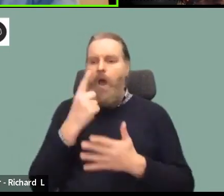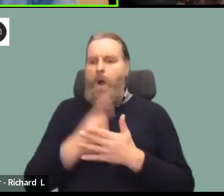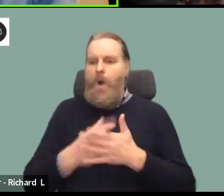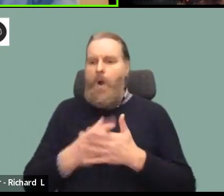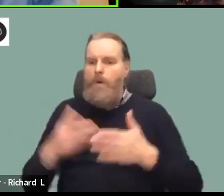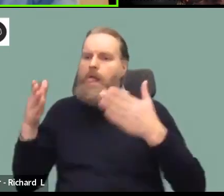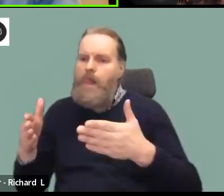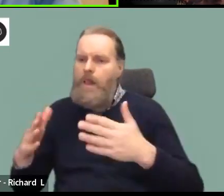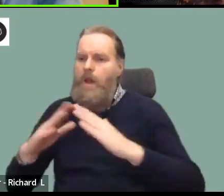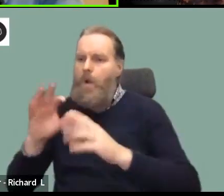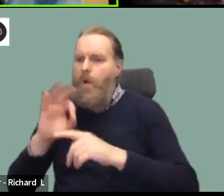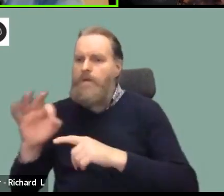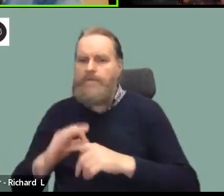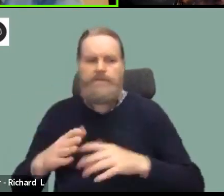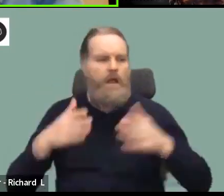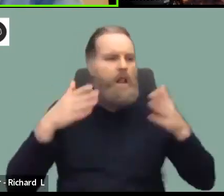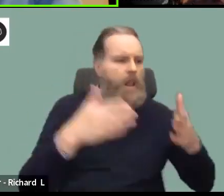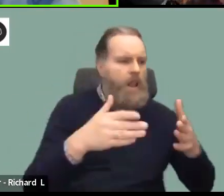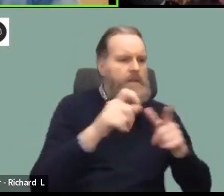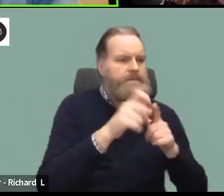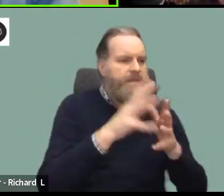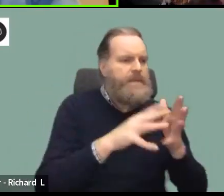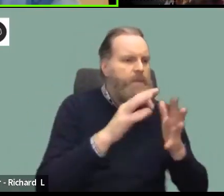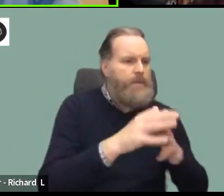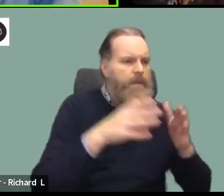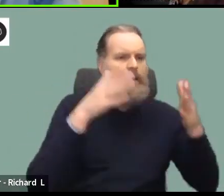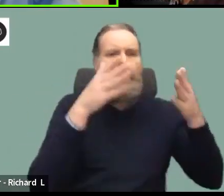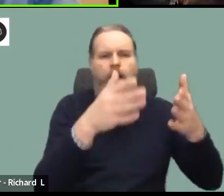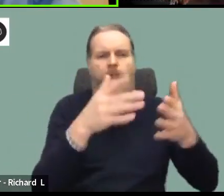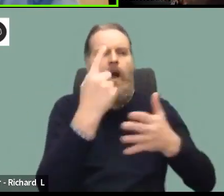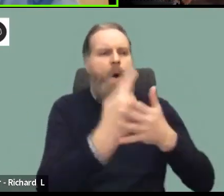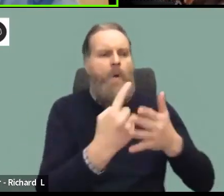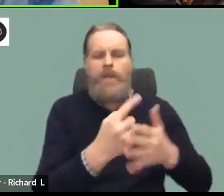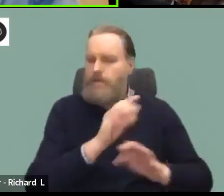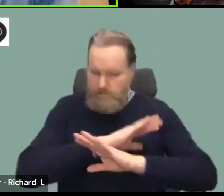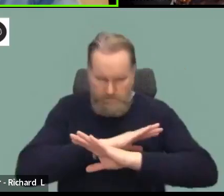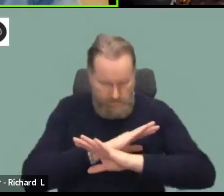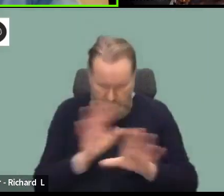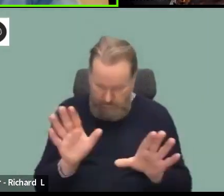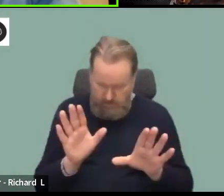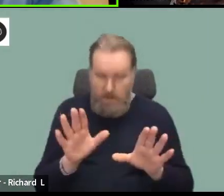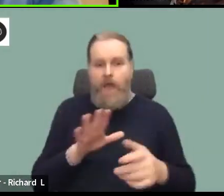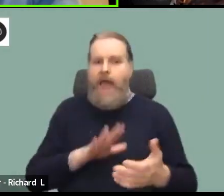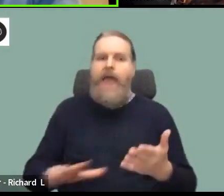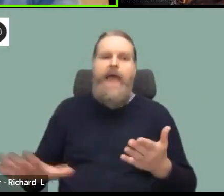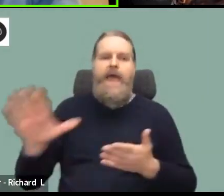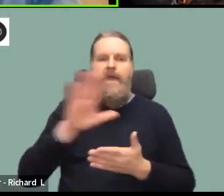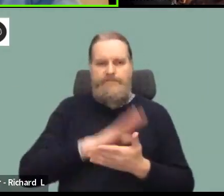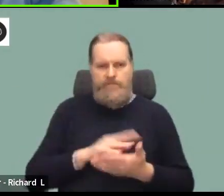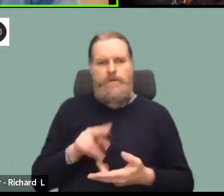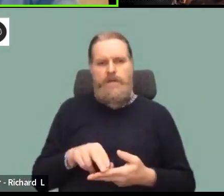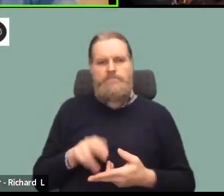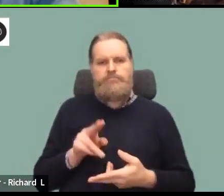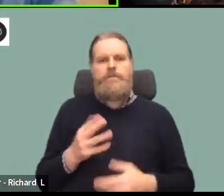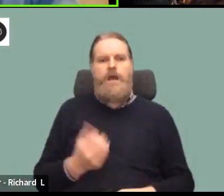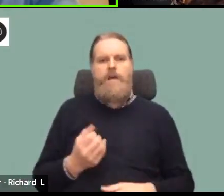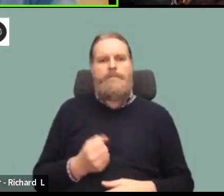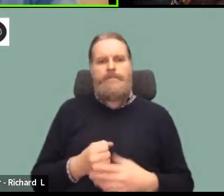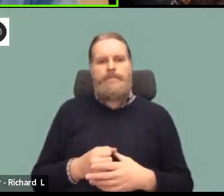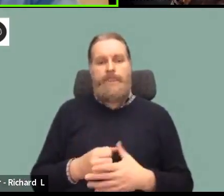down And therefore we are not going down the route of having just off down the route of having just offers in one day. rtment rtment, and so one group of members are better off and nobody else gets anything from